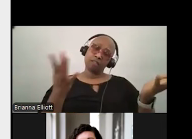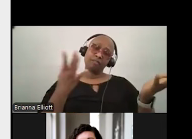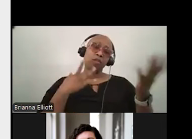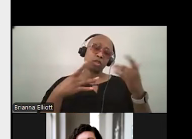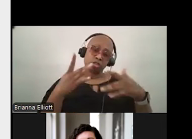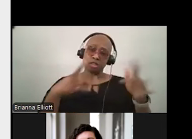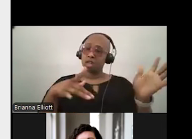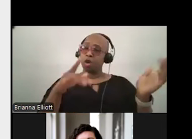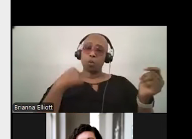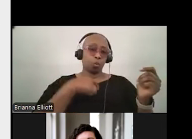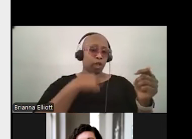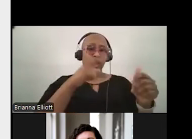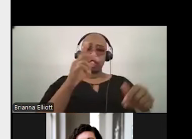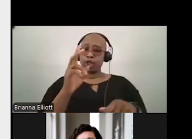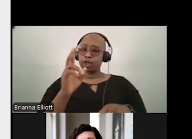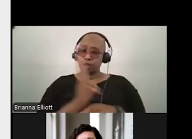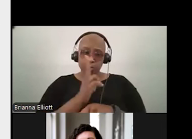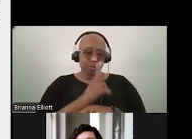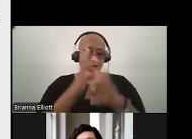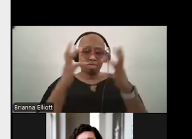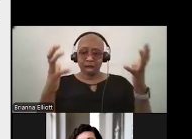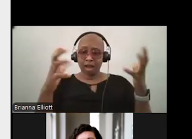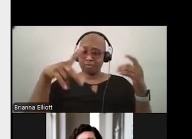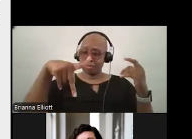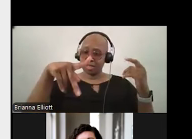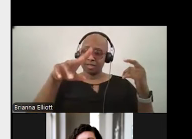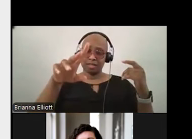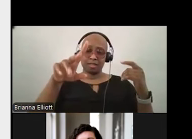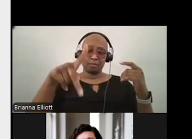right? We want them to be static documents. If you're sending your students a seminal journal